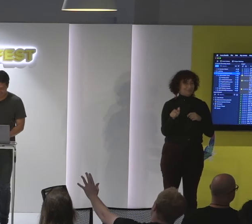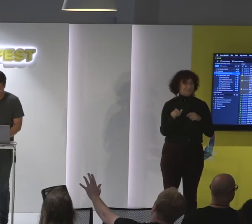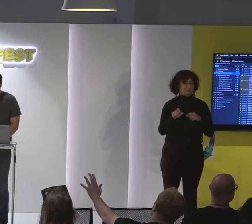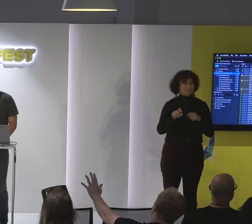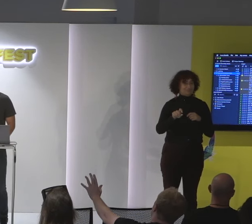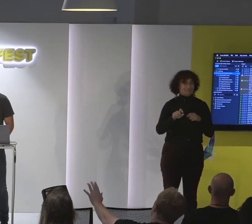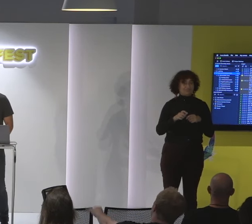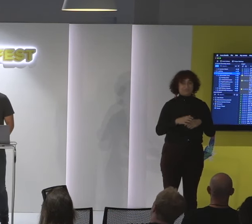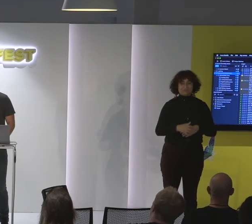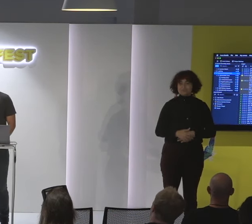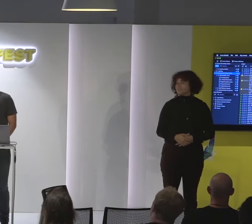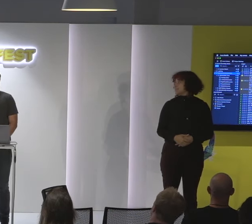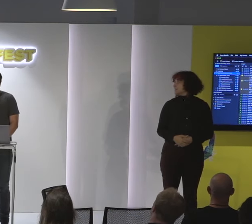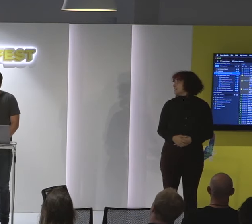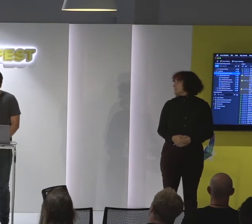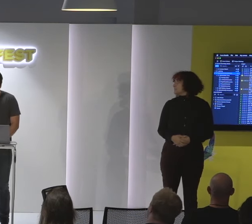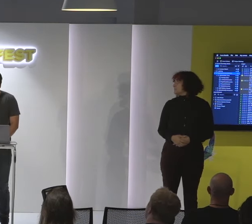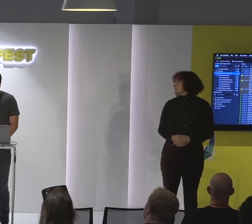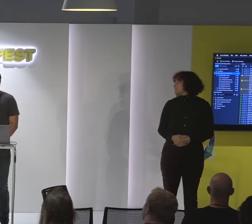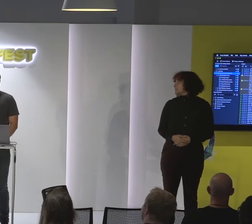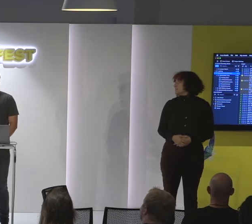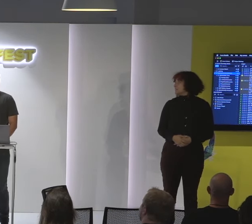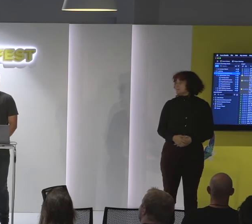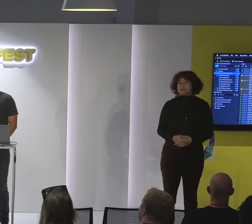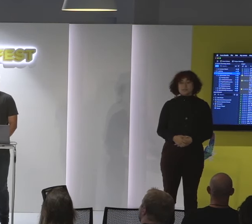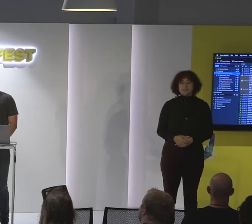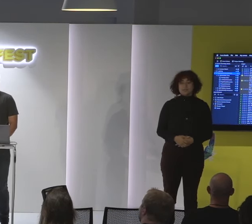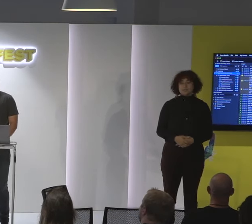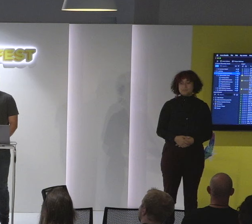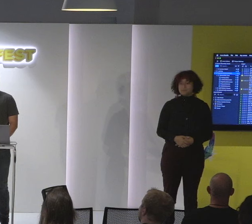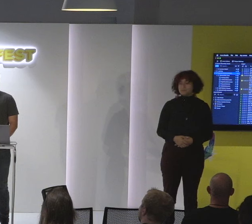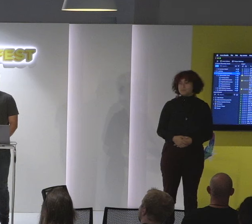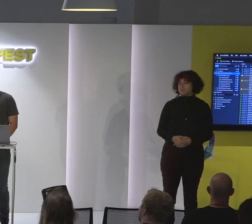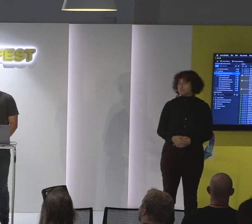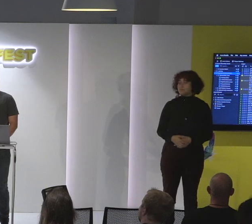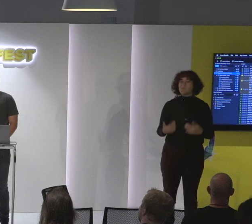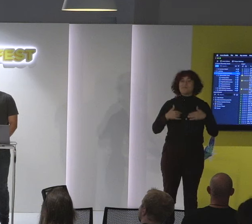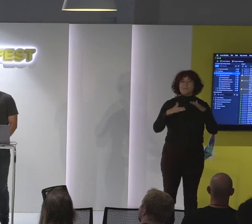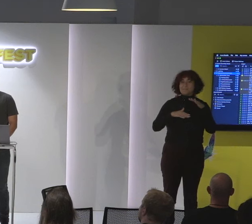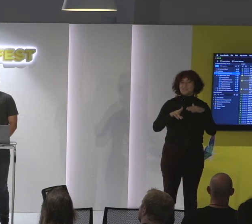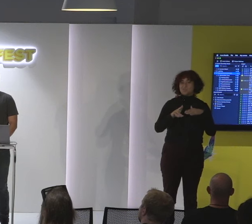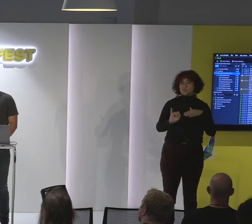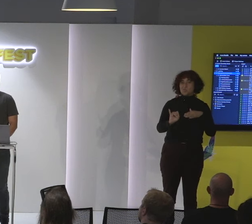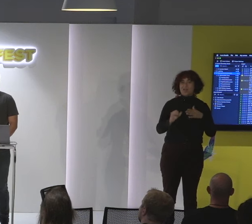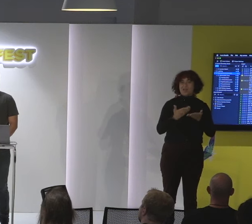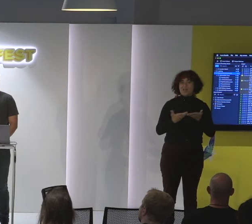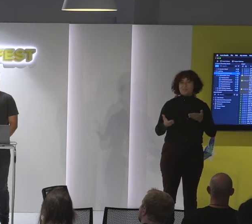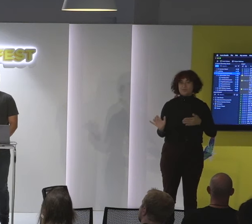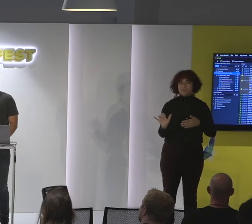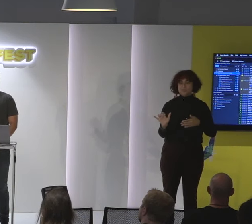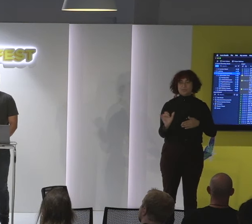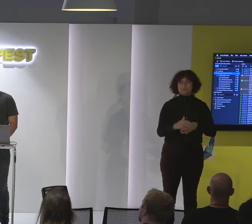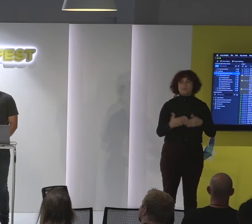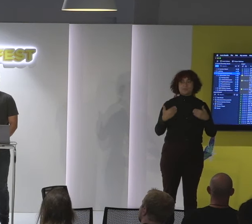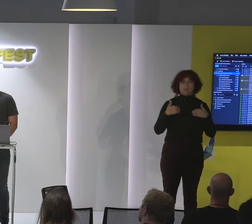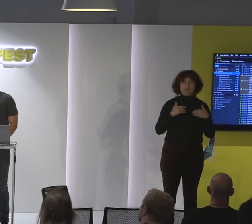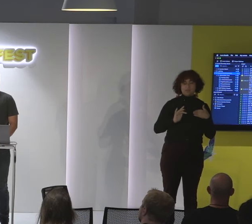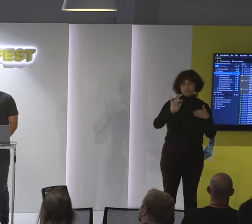(attendee faintly speaking) Great. And then, we have a collection of basic UI elements as well. We have a scroll view here.